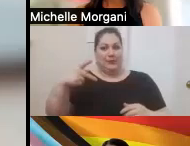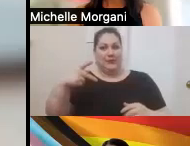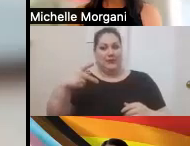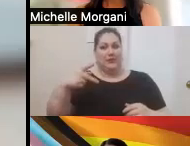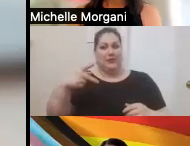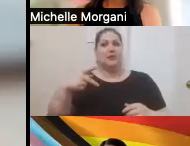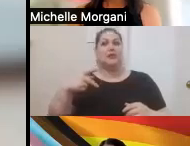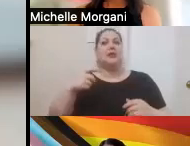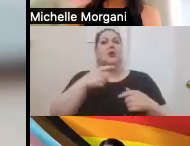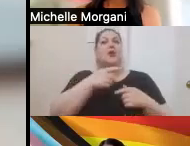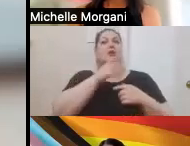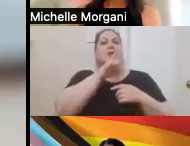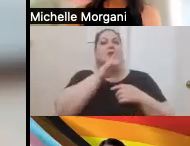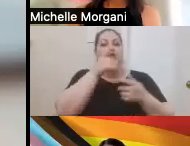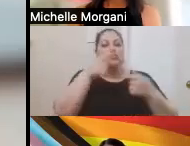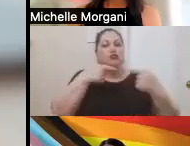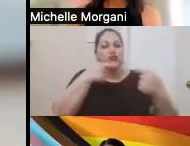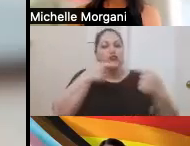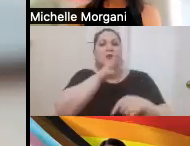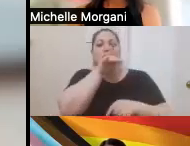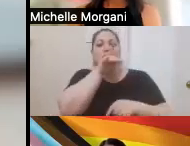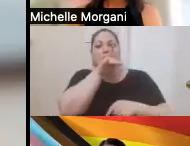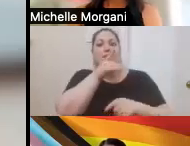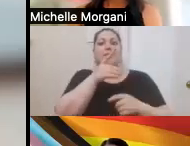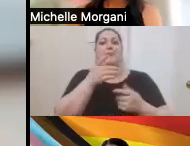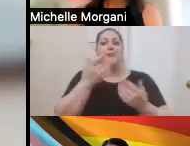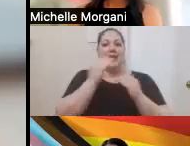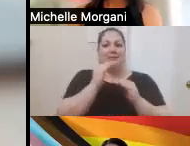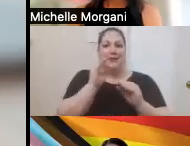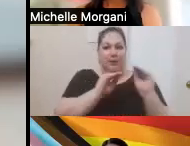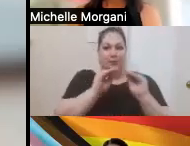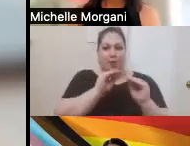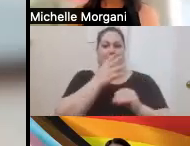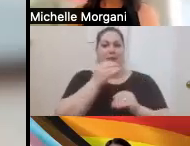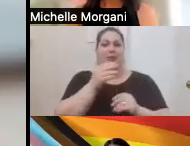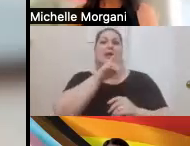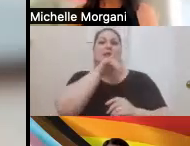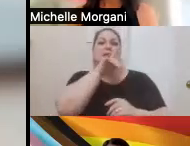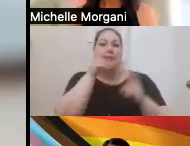students that have very limited mobility as well as speech issues when they're using technology.